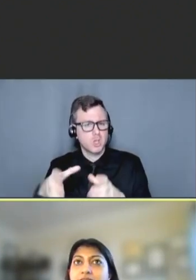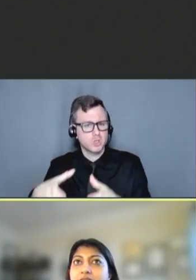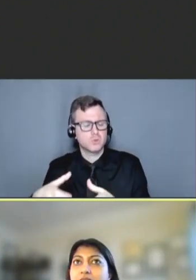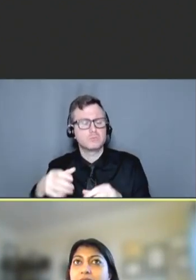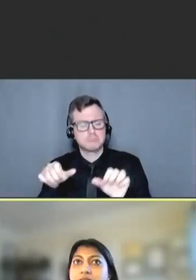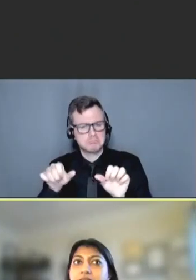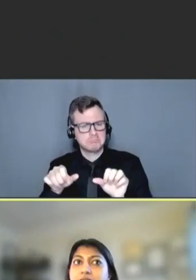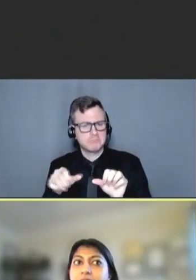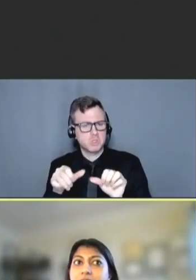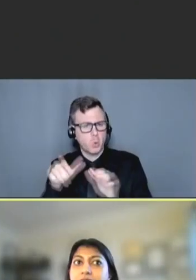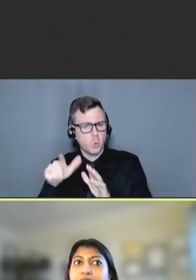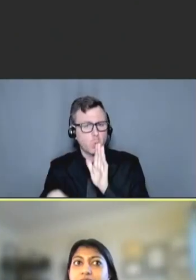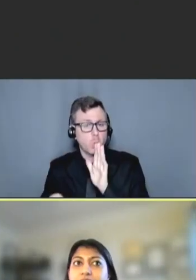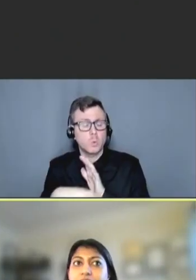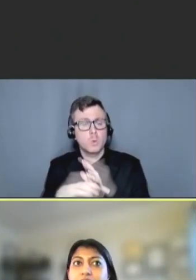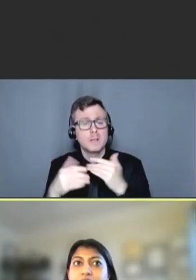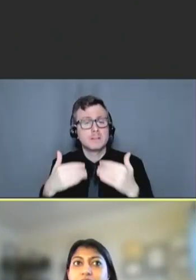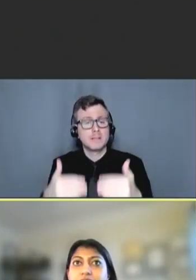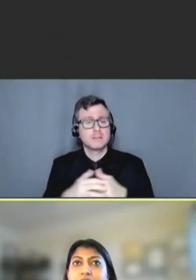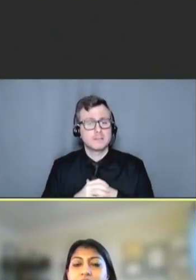Next slide, please.